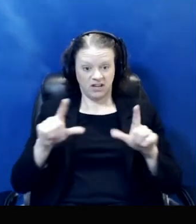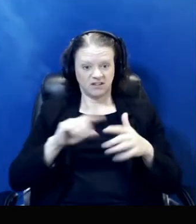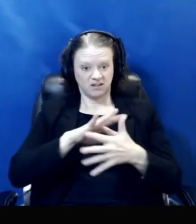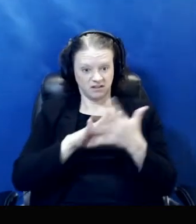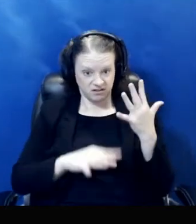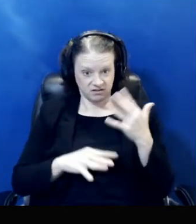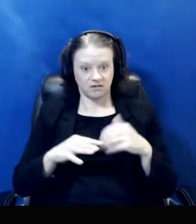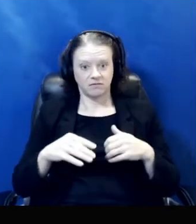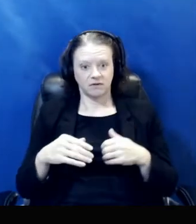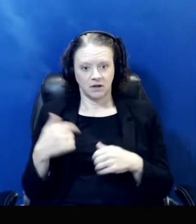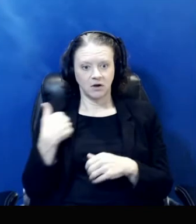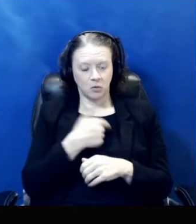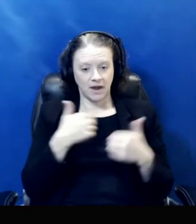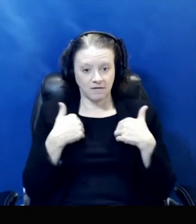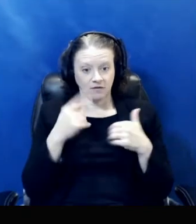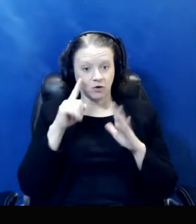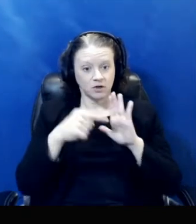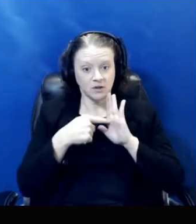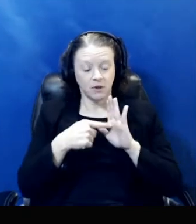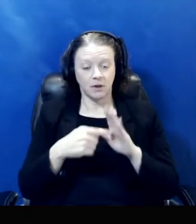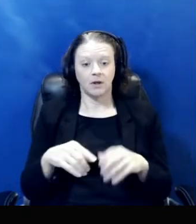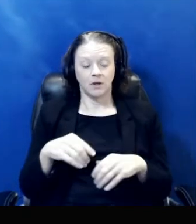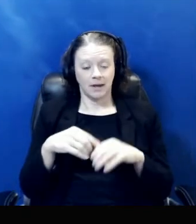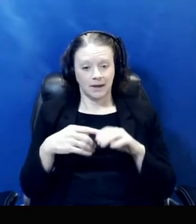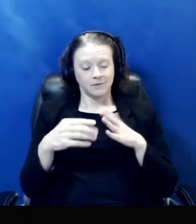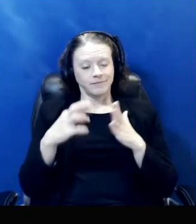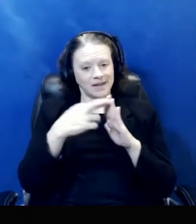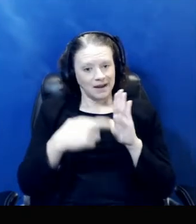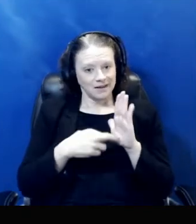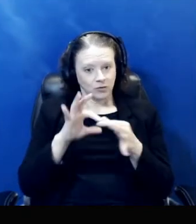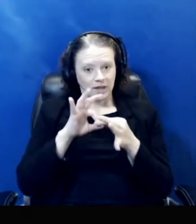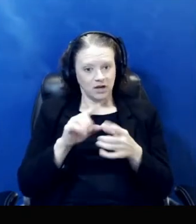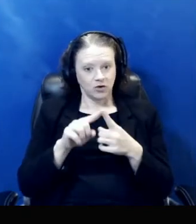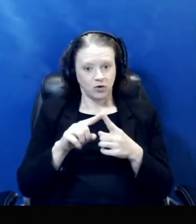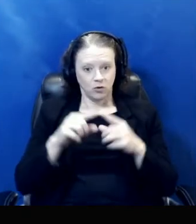So, now we have things like, guidance around mobile and VR experiences as well.